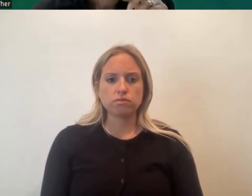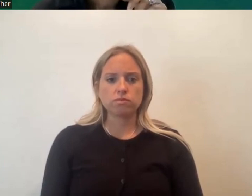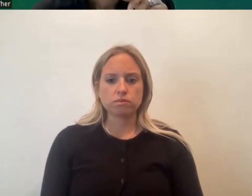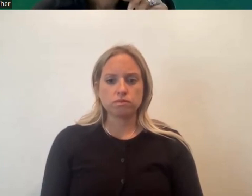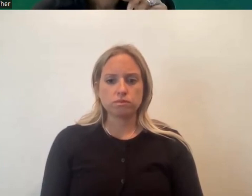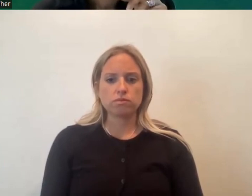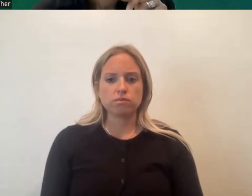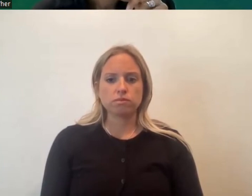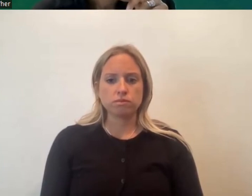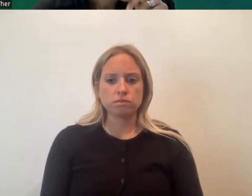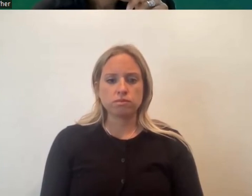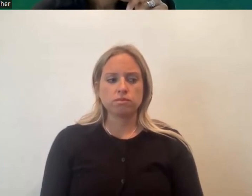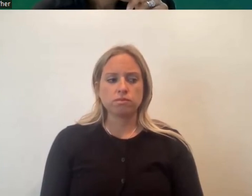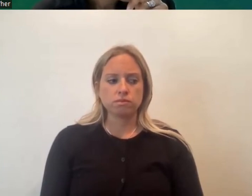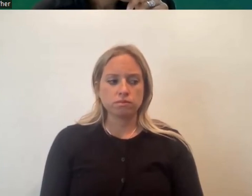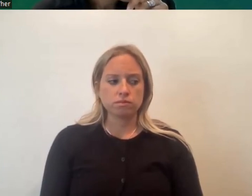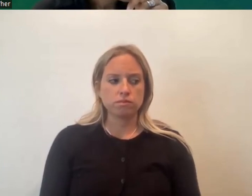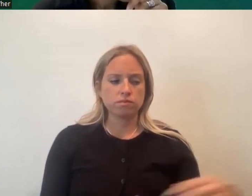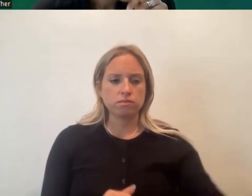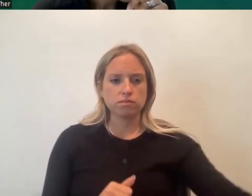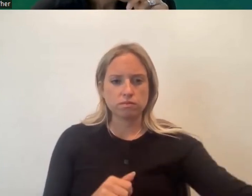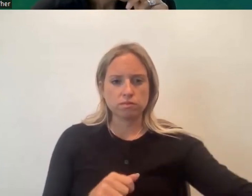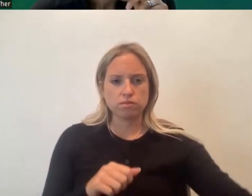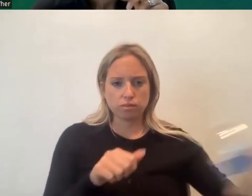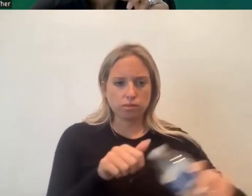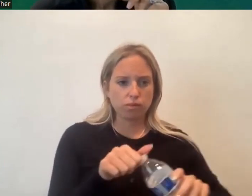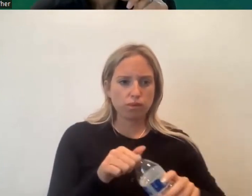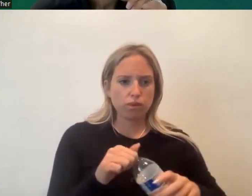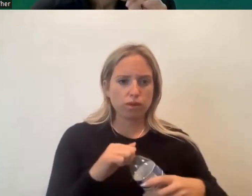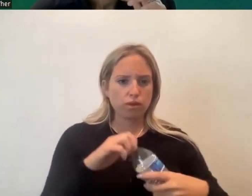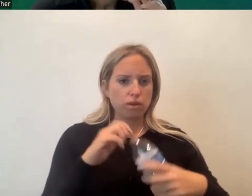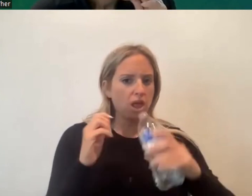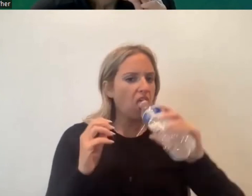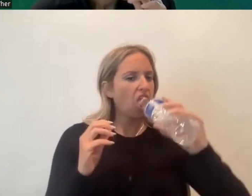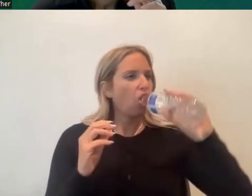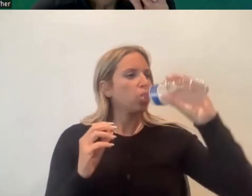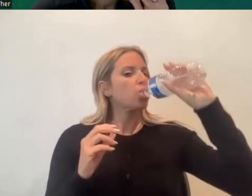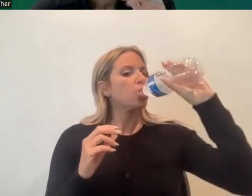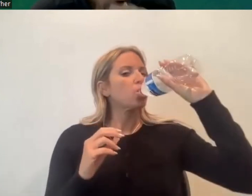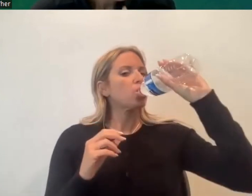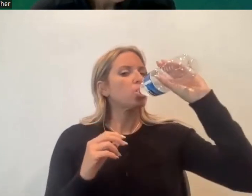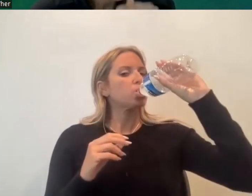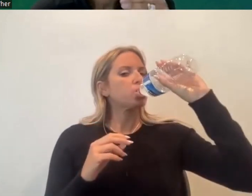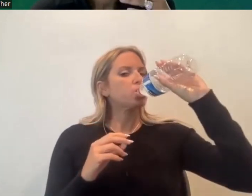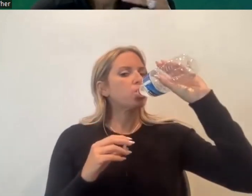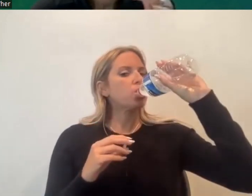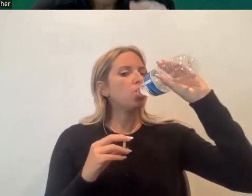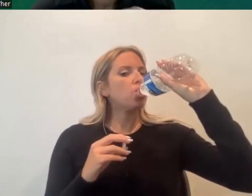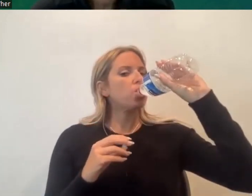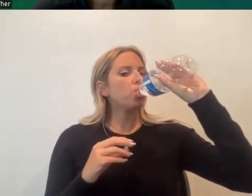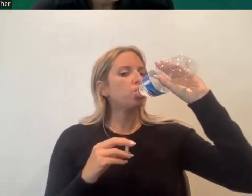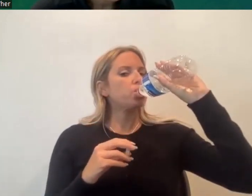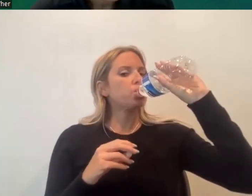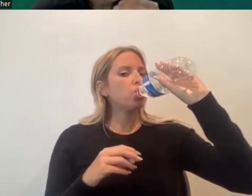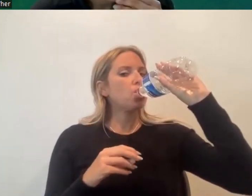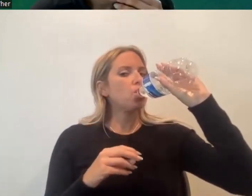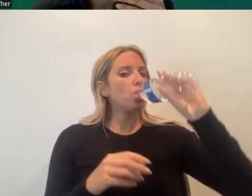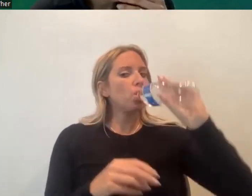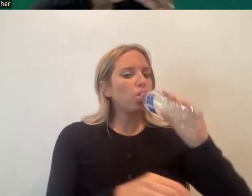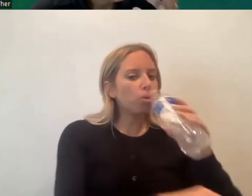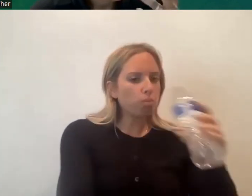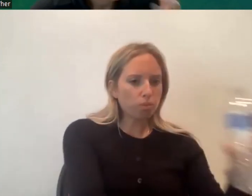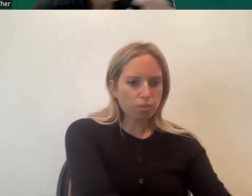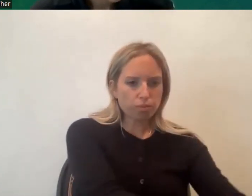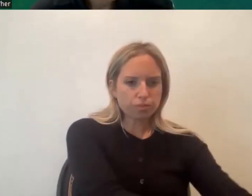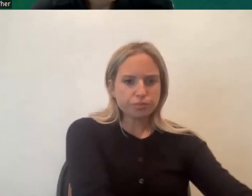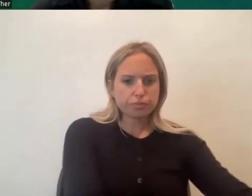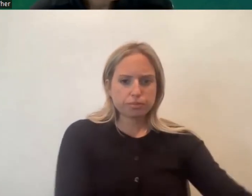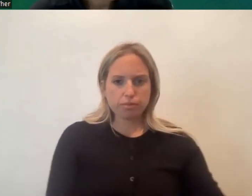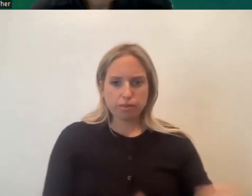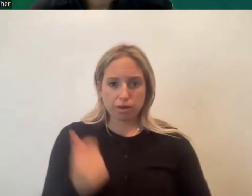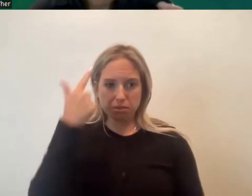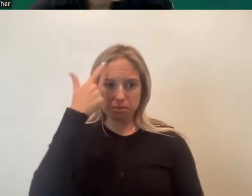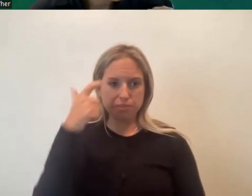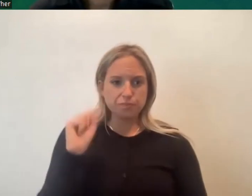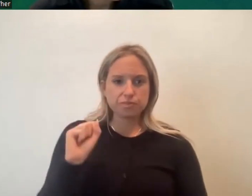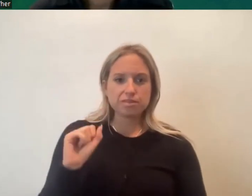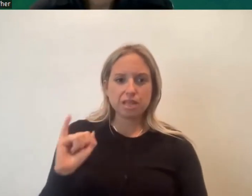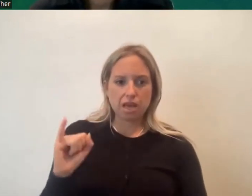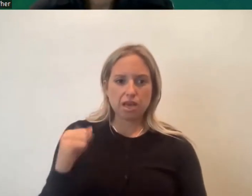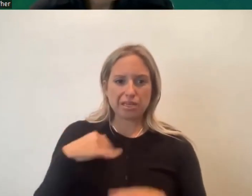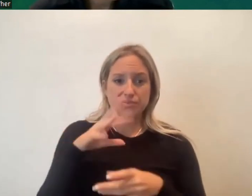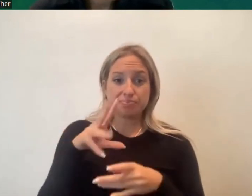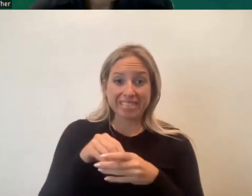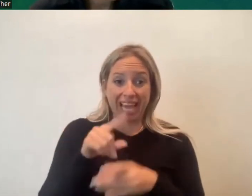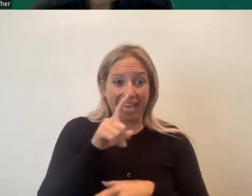Prompt to, So it seems like since SSI has the component of being a need-based program,